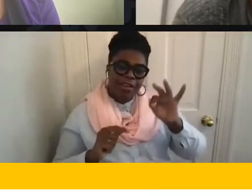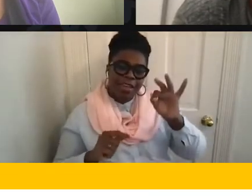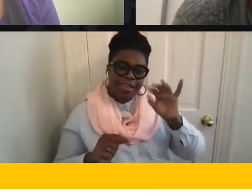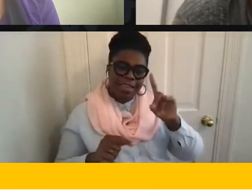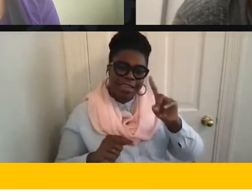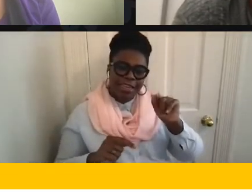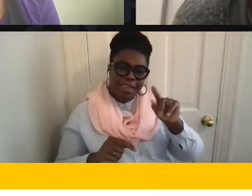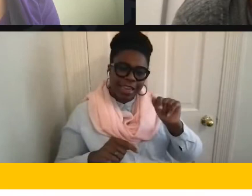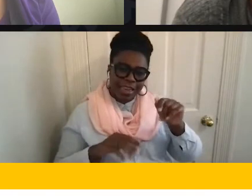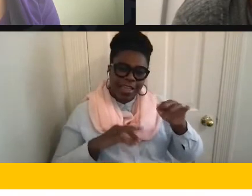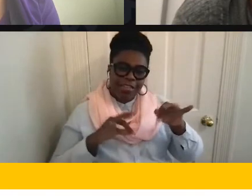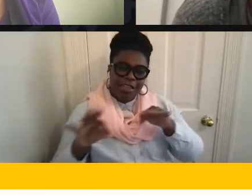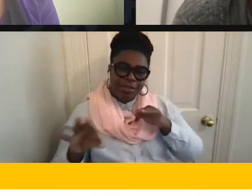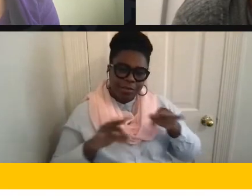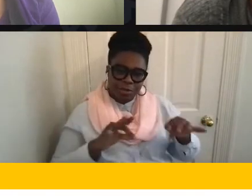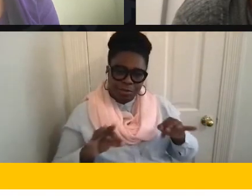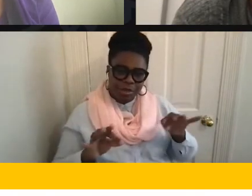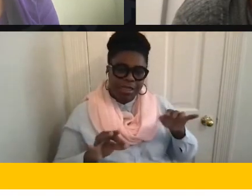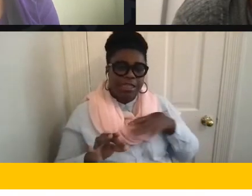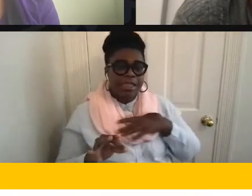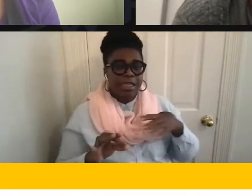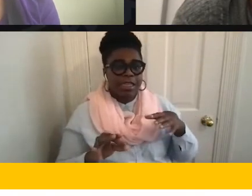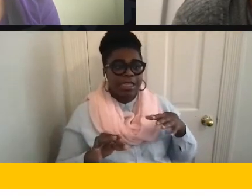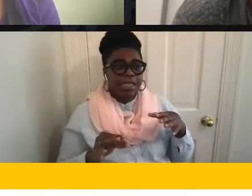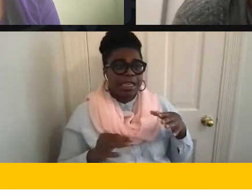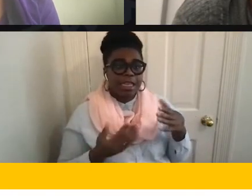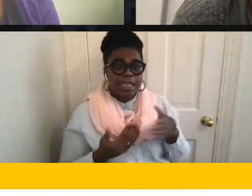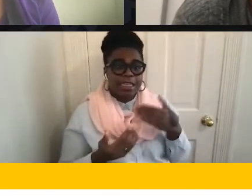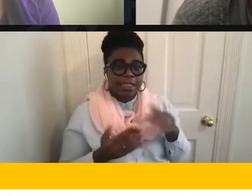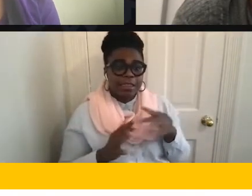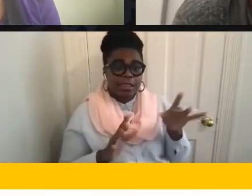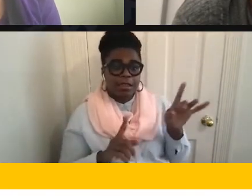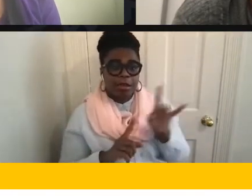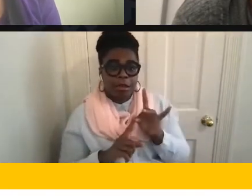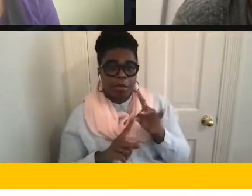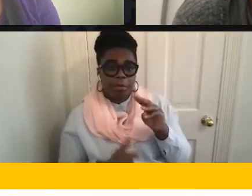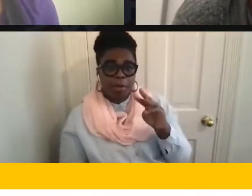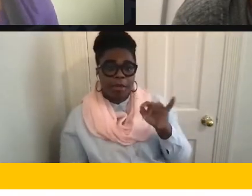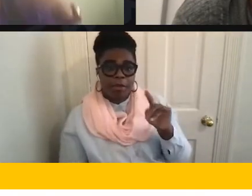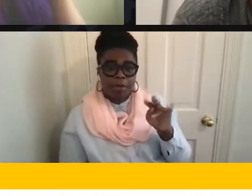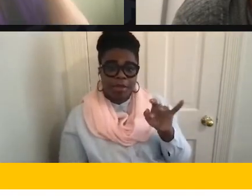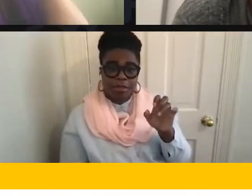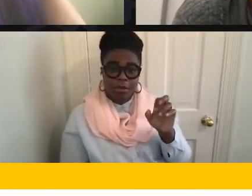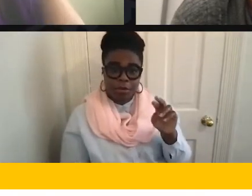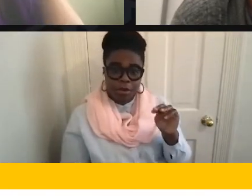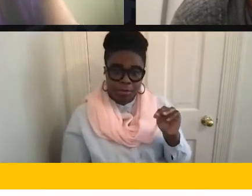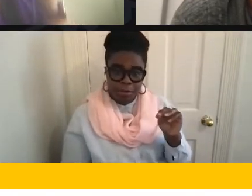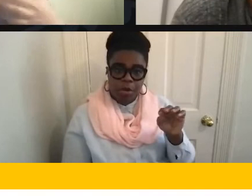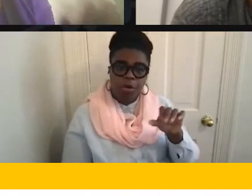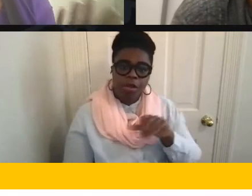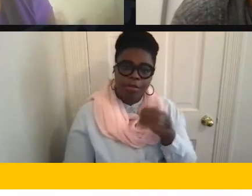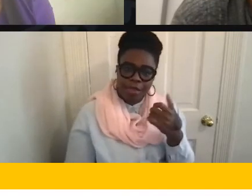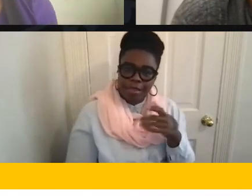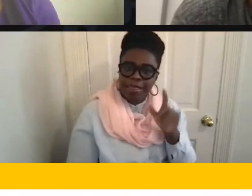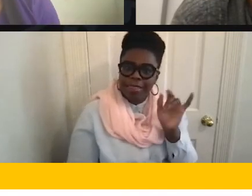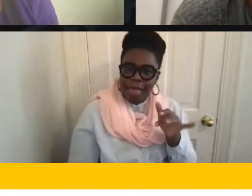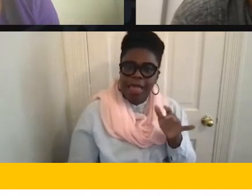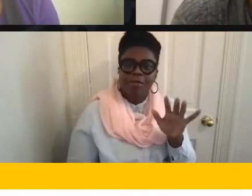susceptibility to infection, you know, mycobacterium or otherwise, that would have been an interesting association and